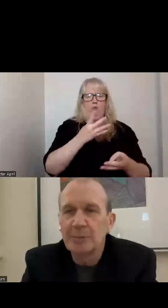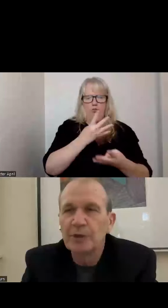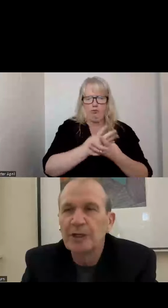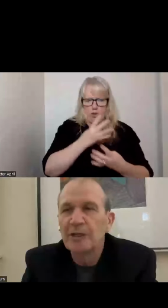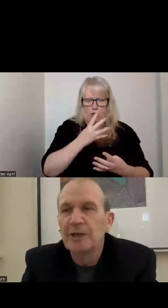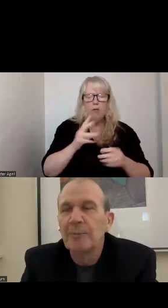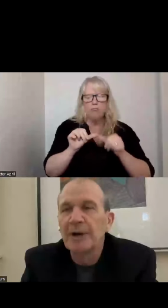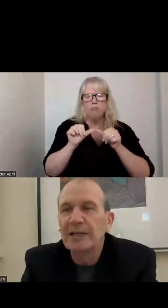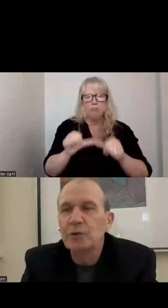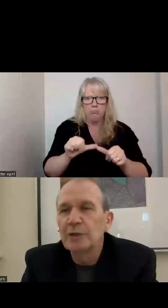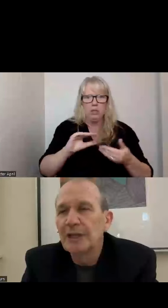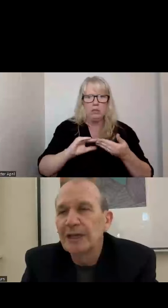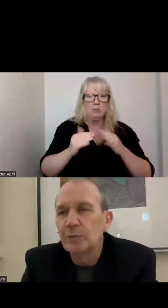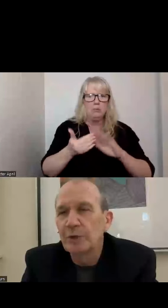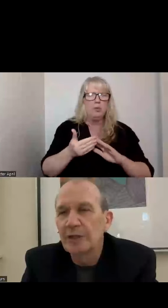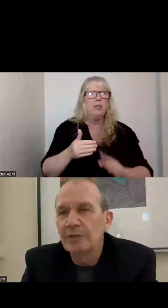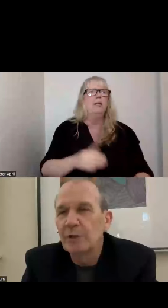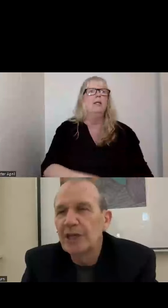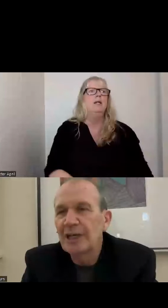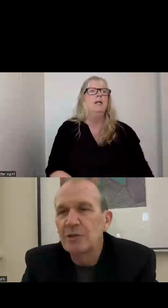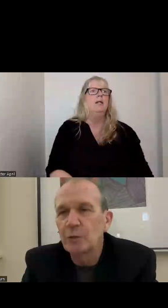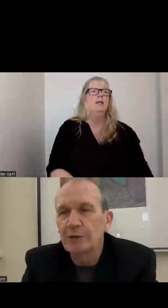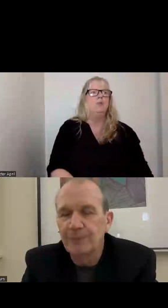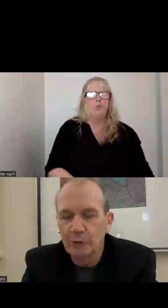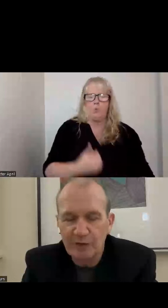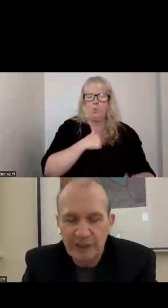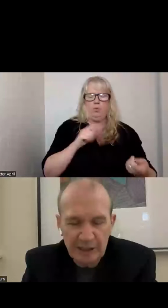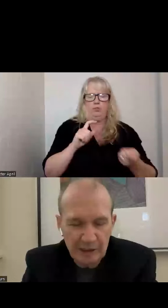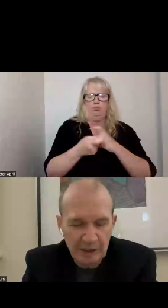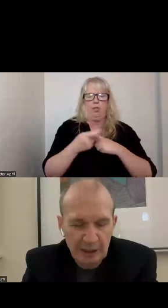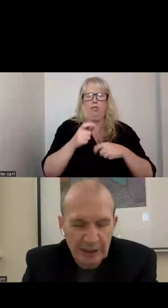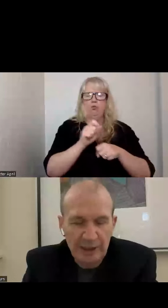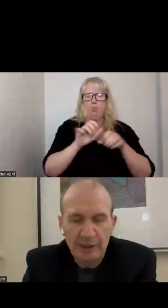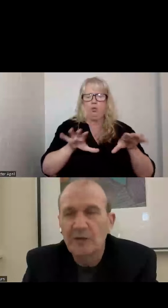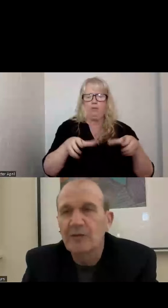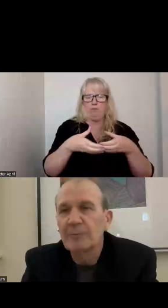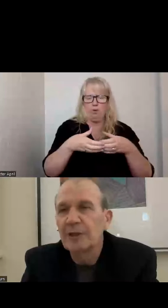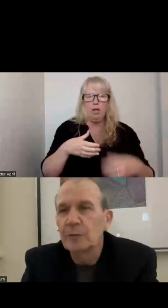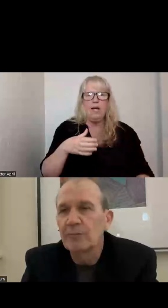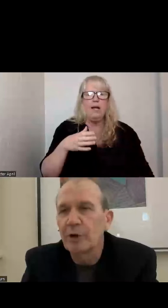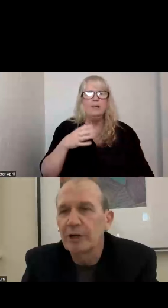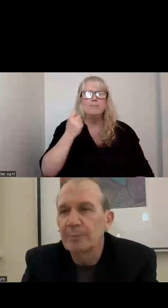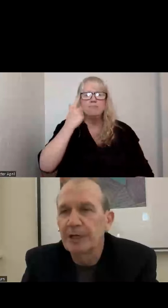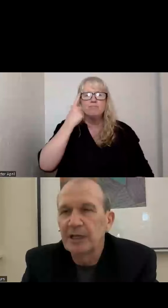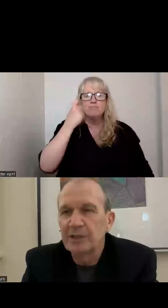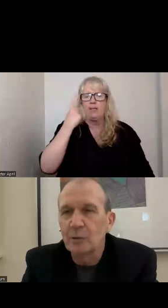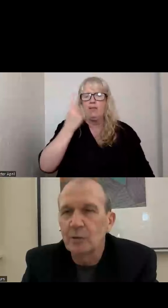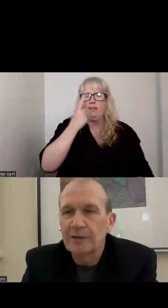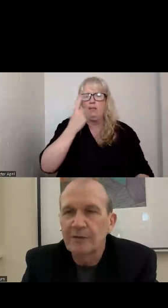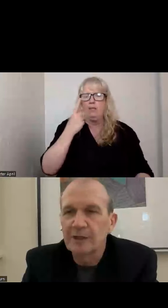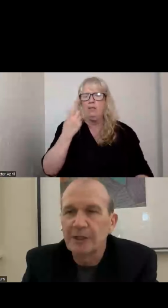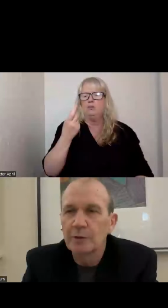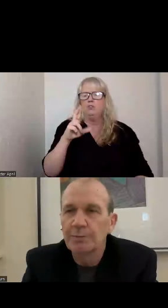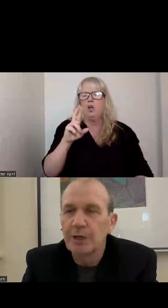THE COMMUNITY, BY DOING THAT, WE CHANGE THE WORK FORCE NEEDED AND THIS IS SOMETHING THAT IS BROUGHT UP BY DOCTOR WATSON AND HER